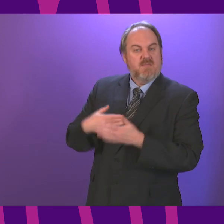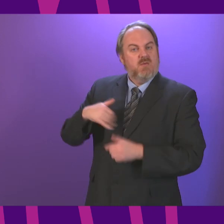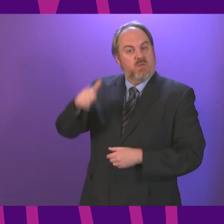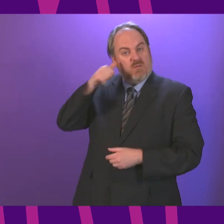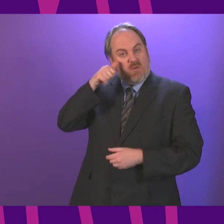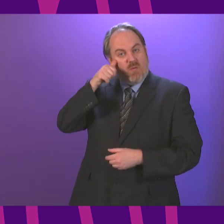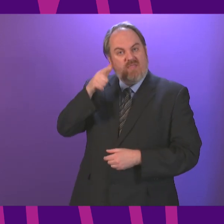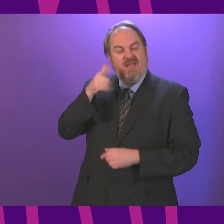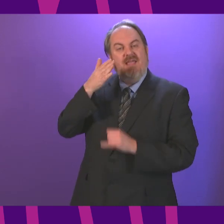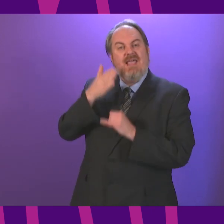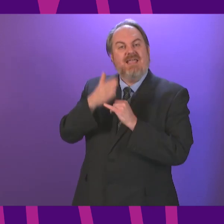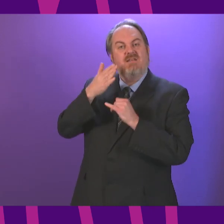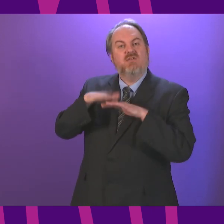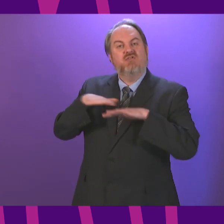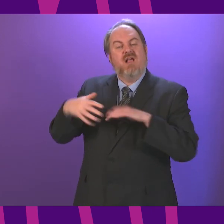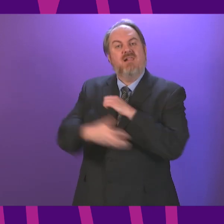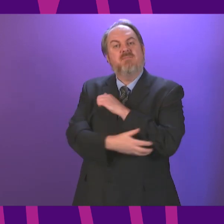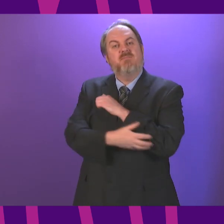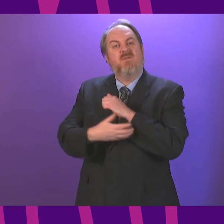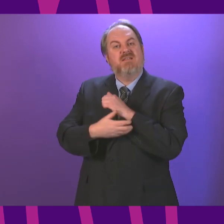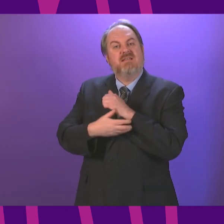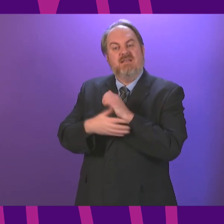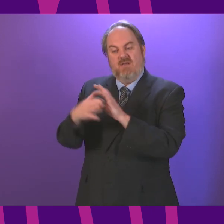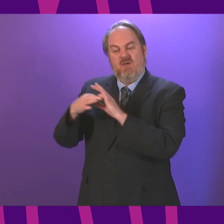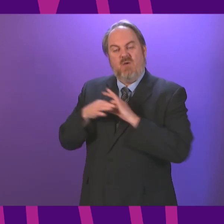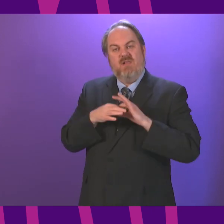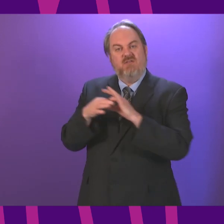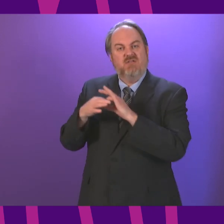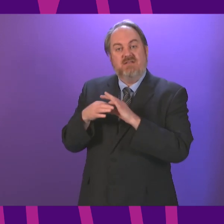Child Poverty coalition is calling for a minimum boost of £10 to the Scottish child payment.